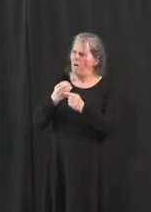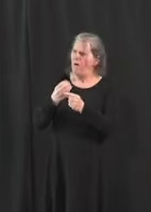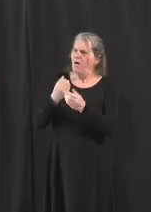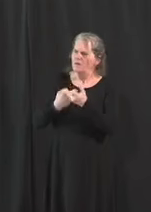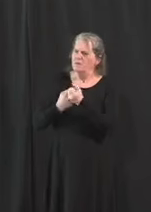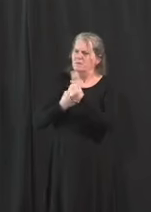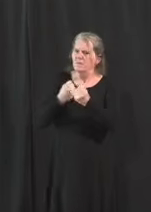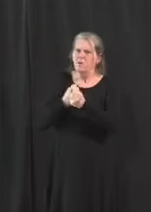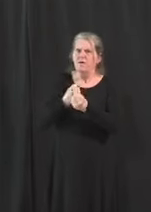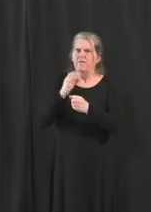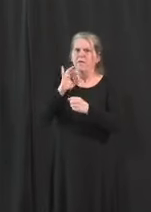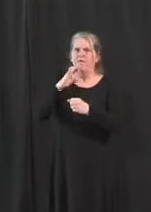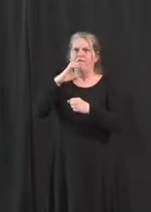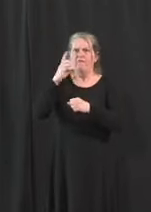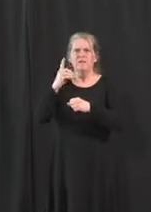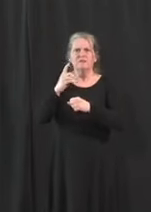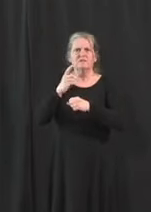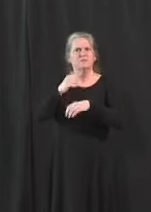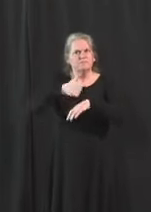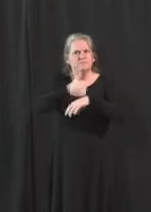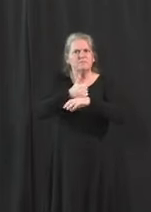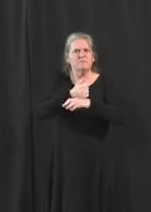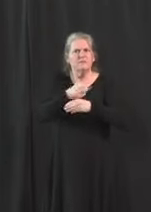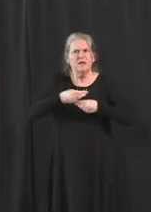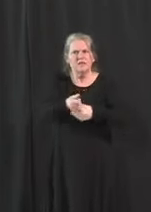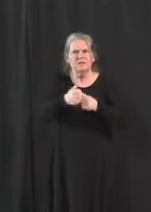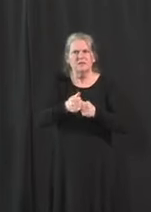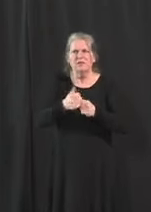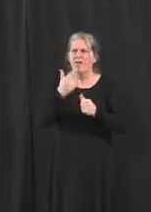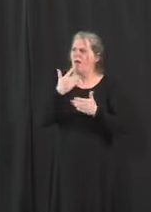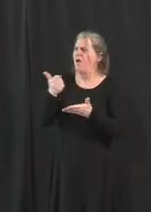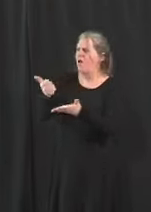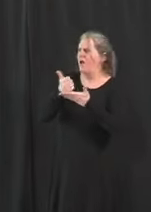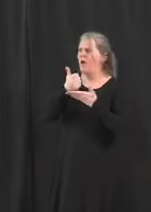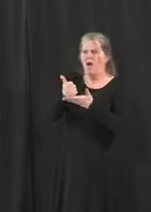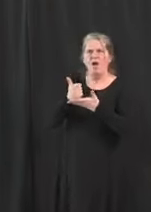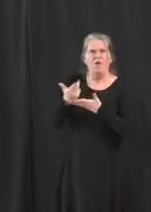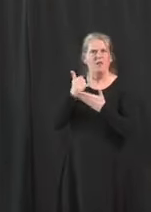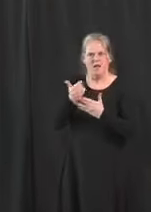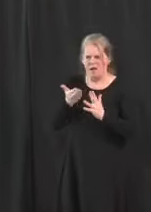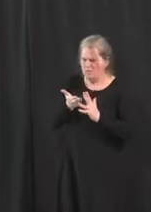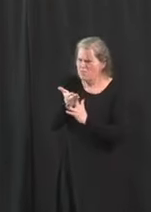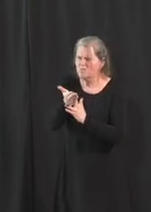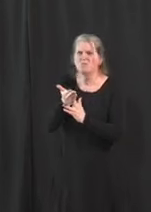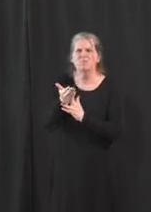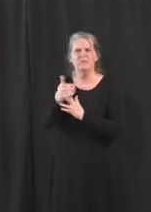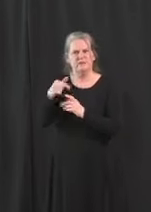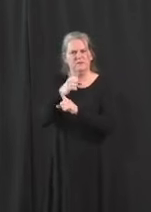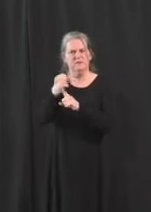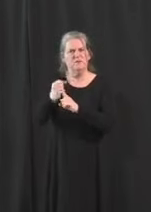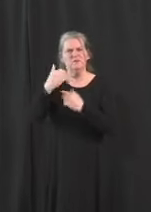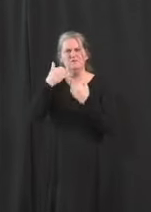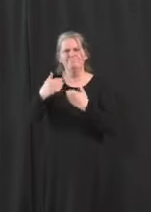RENT IS A HUGE SUPPORT FOR THEM THAT WILL BE INCREDIBLY HELPFUL AS THEY NAVIGATE THIS SITUATION. THANK YOU TO EVERYONE WHO HAS